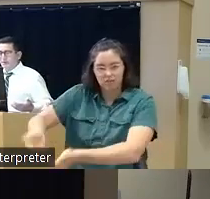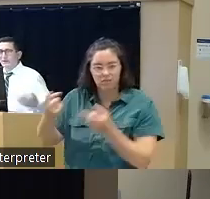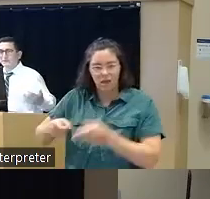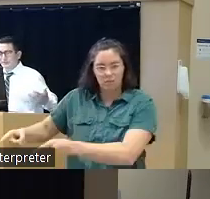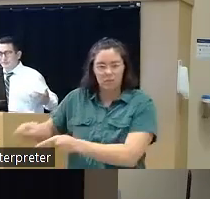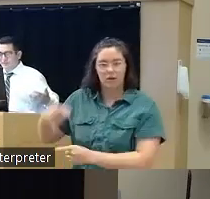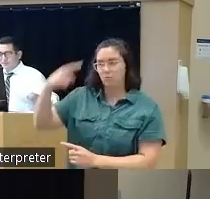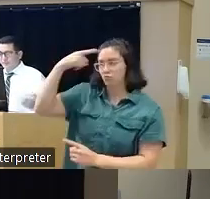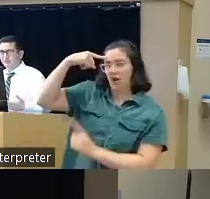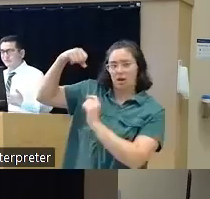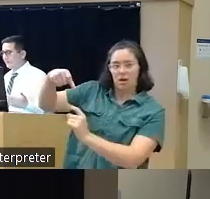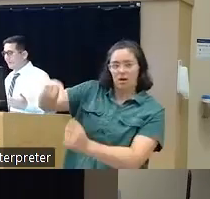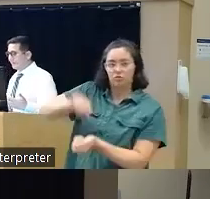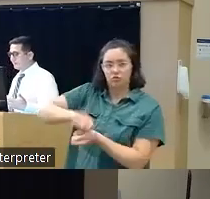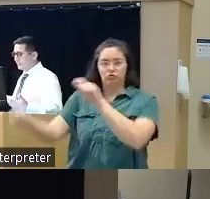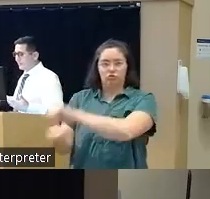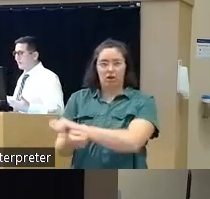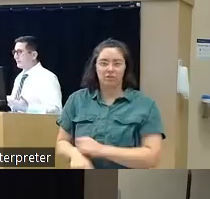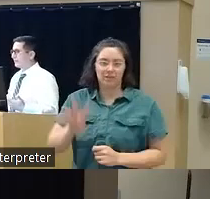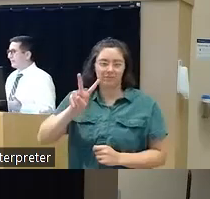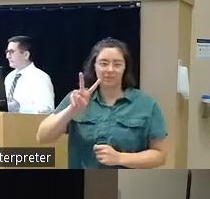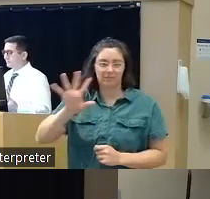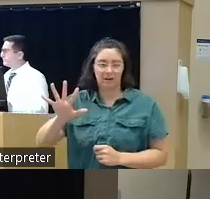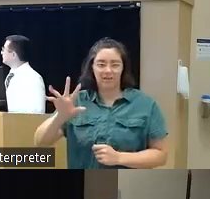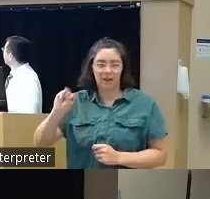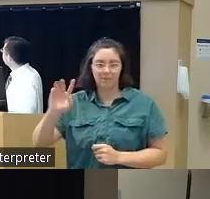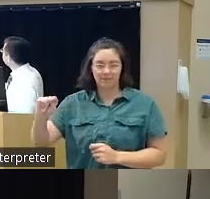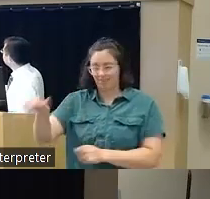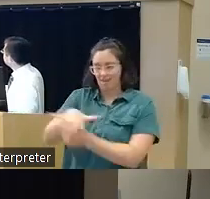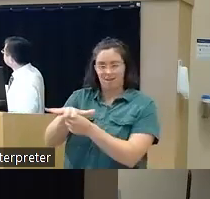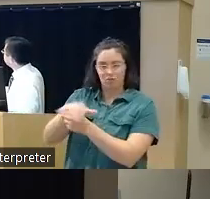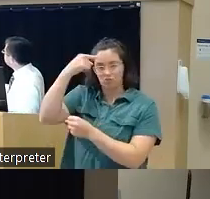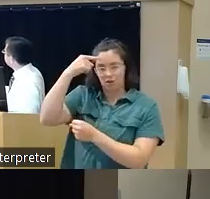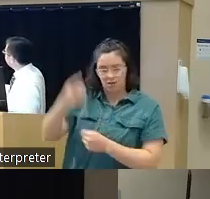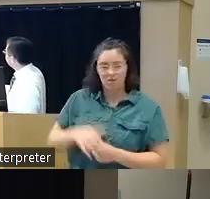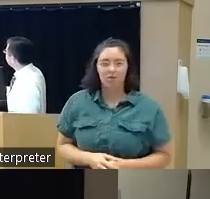brain activation change and this V5 MTA area right and so this is where we've lived this compensatory